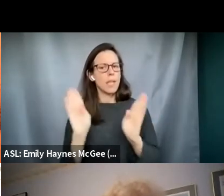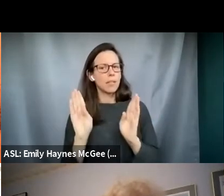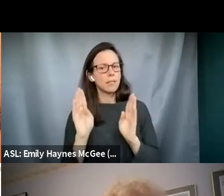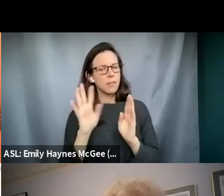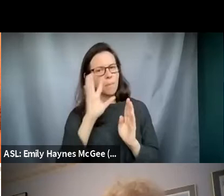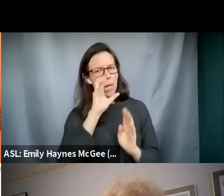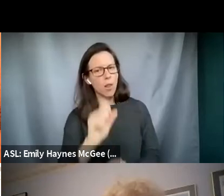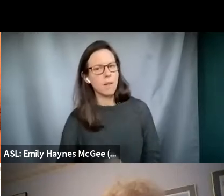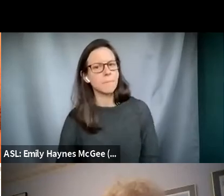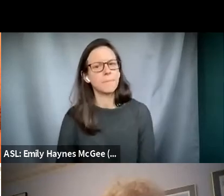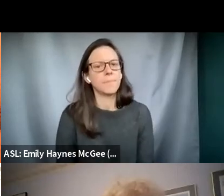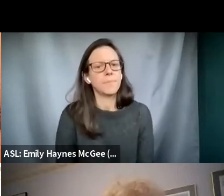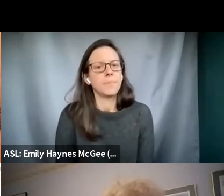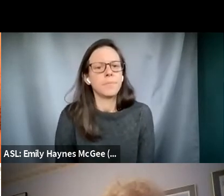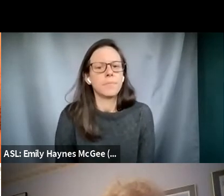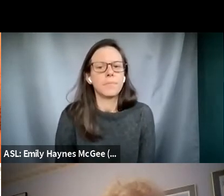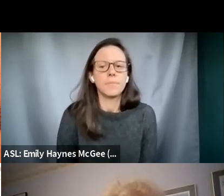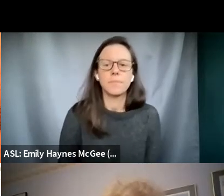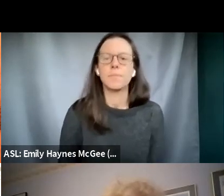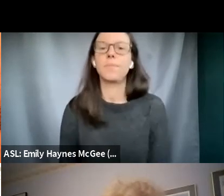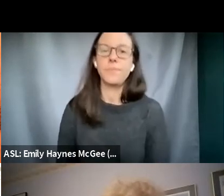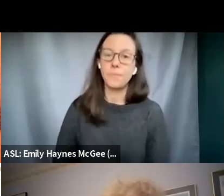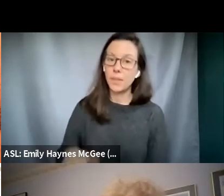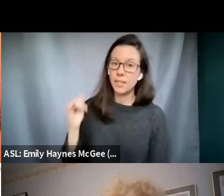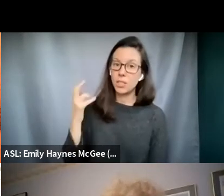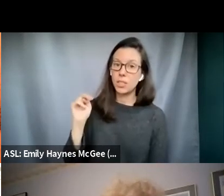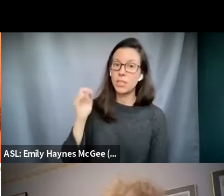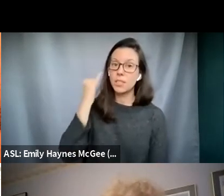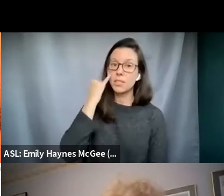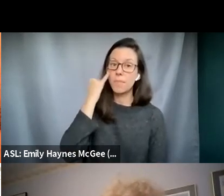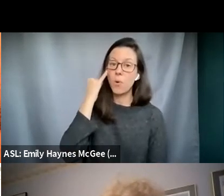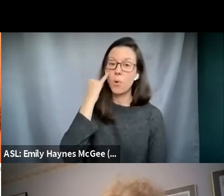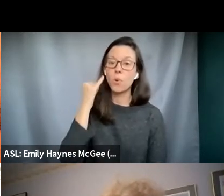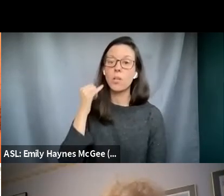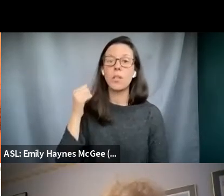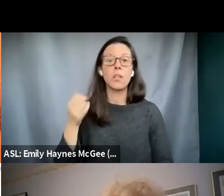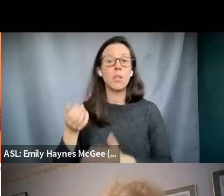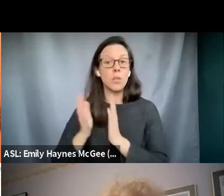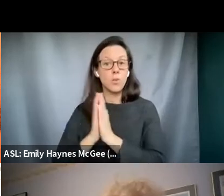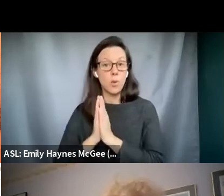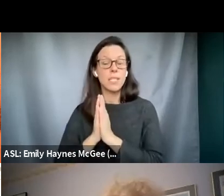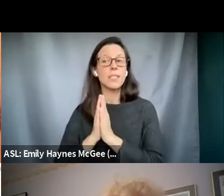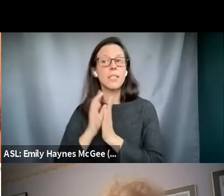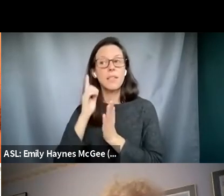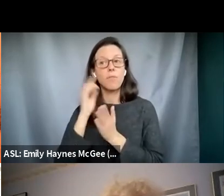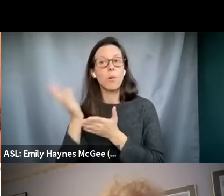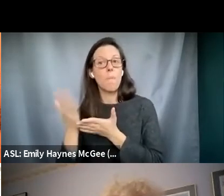Jan says if the request is for an aspect of a larger umbrella project that has begun, can you apply for that portion?